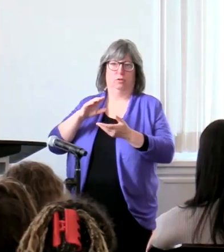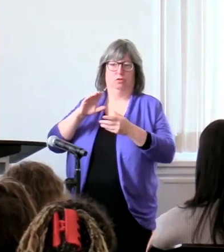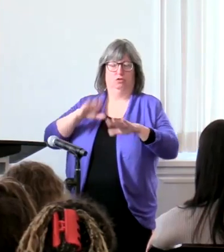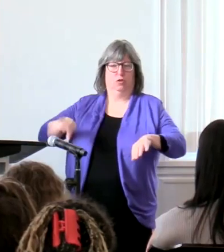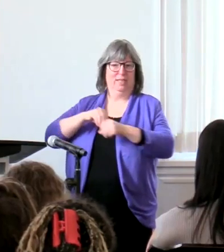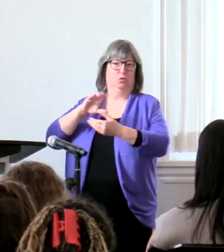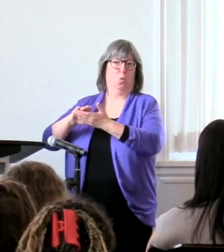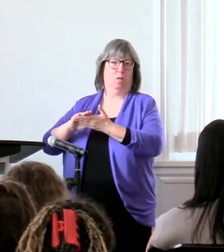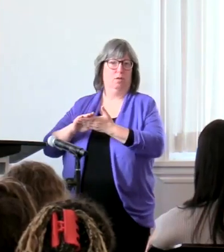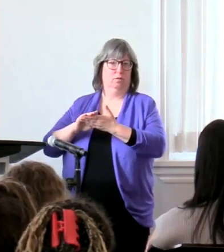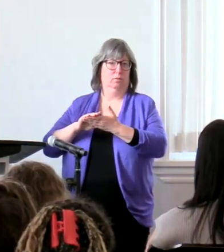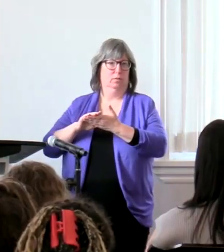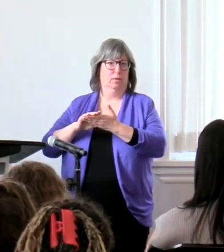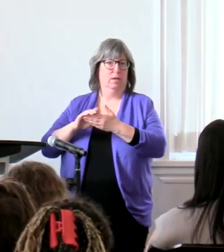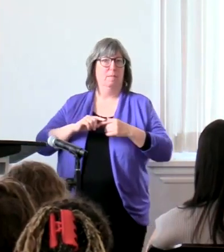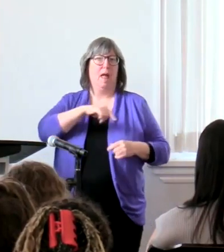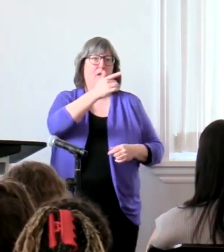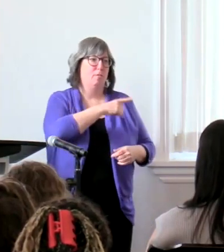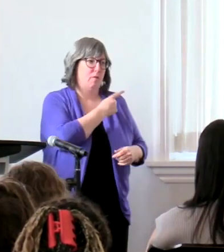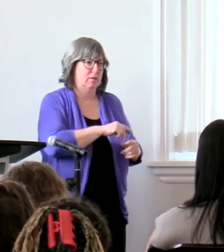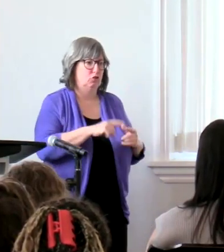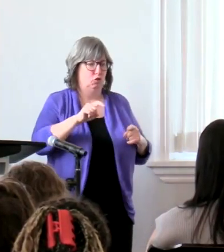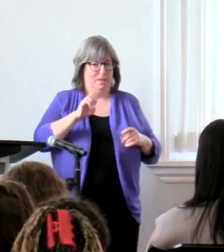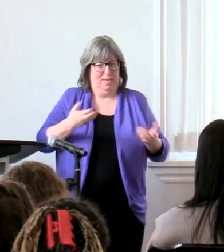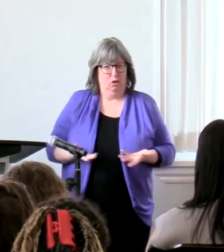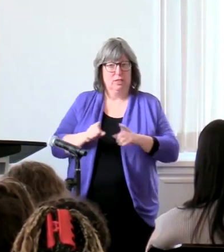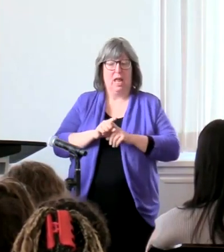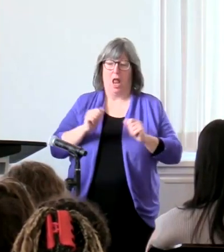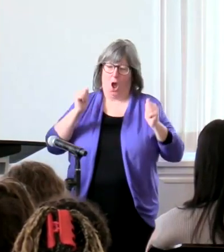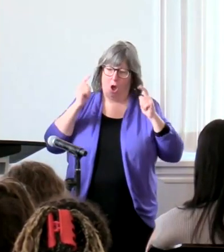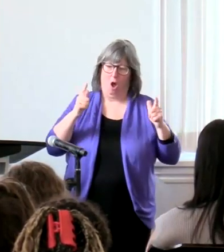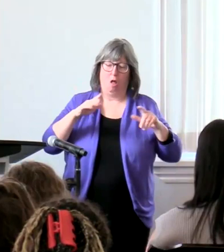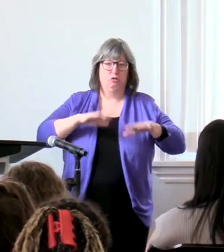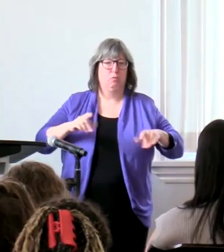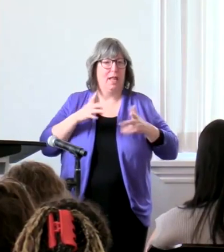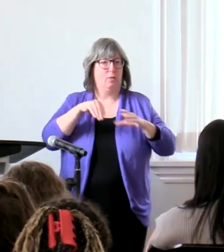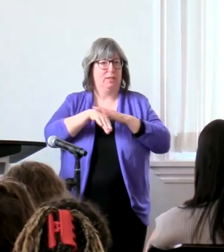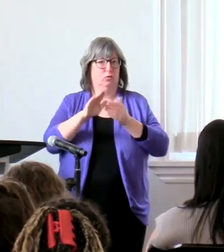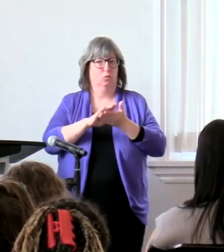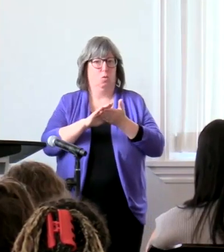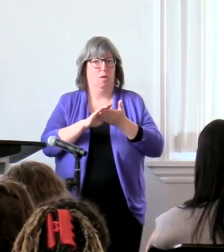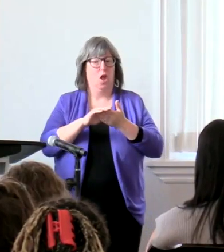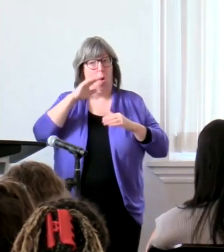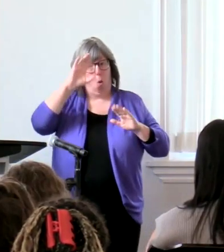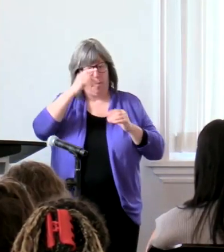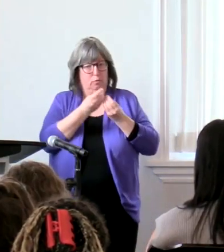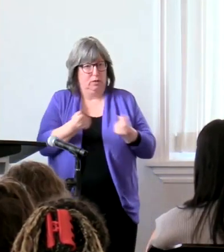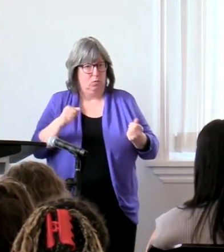That's the way it's been in other provinces and that's the way it should be here! So hopefully there will be a resolution to this.